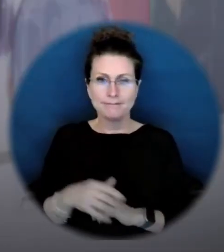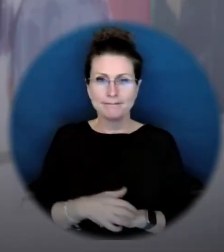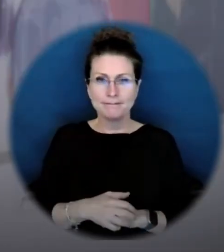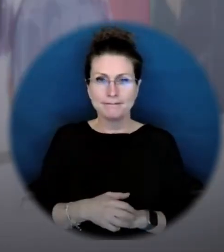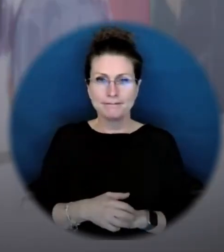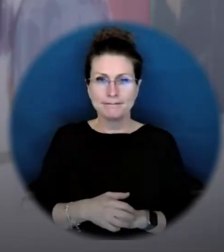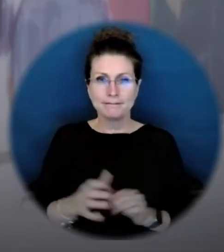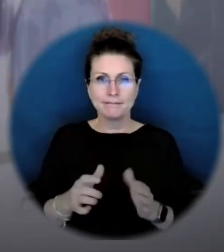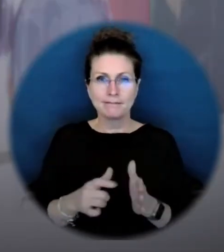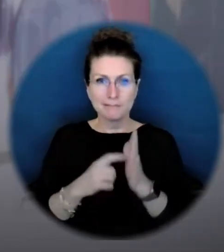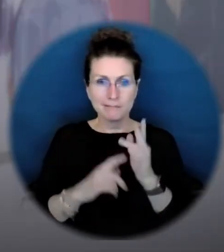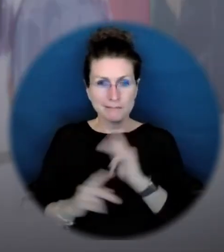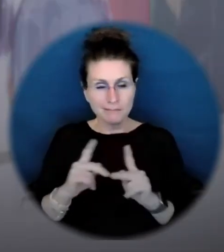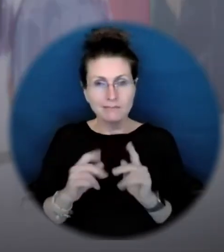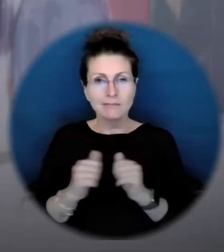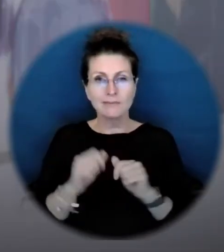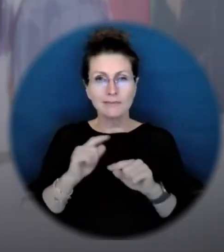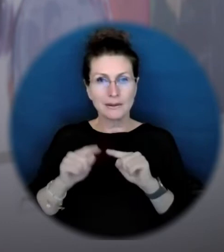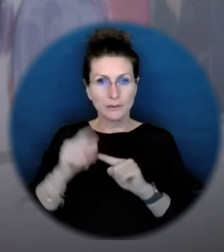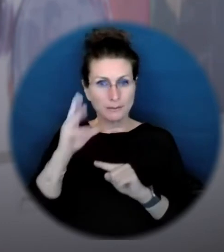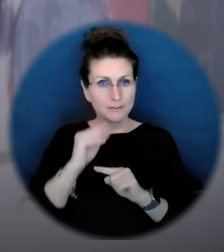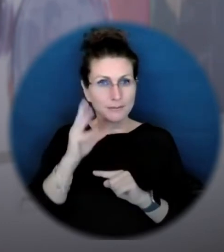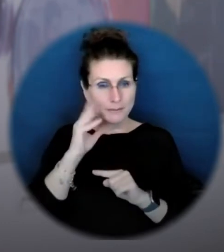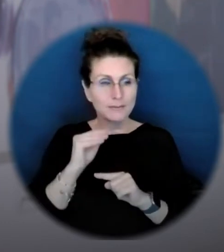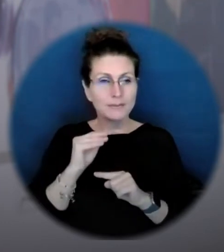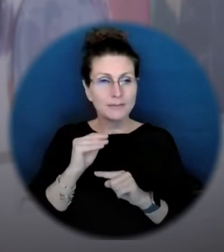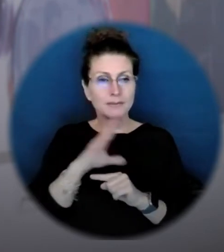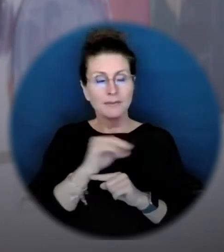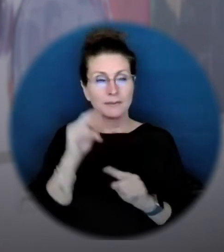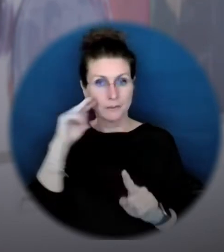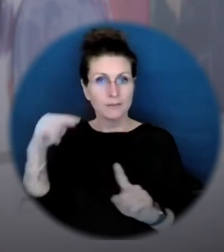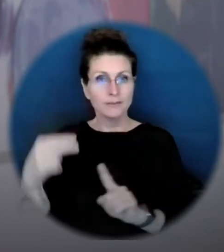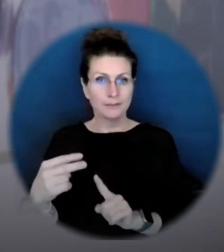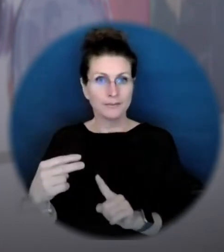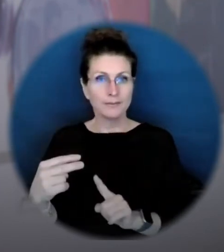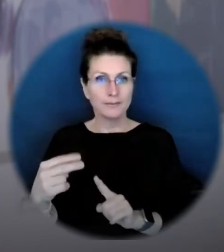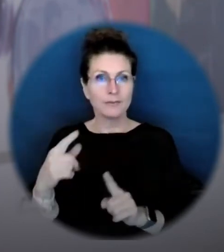It takes people with different experiences and perspectives